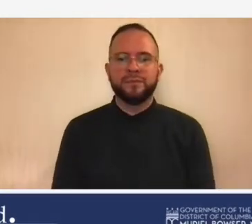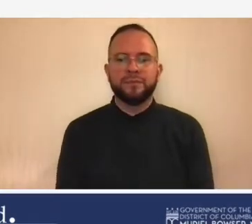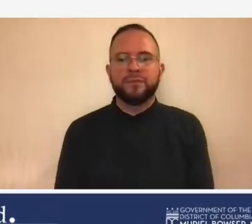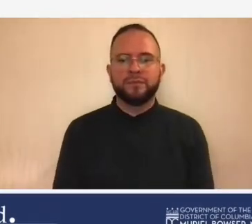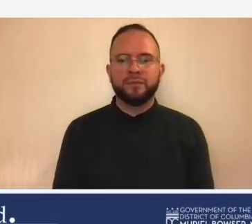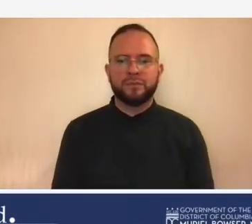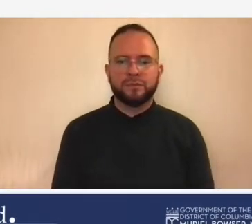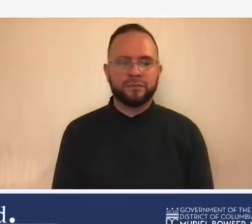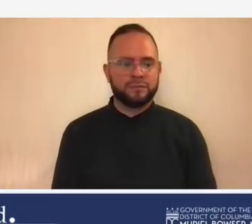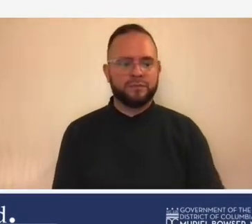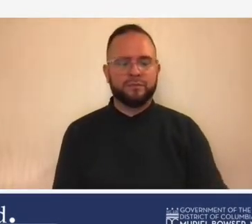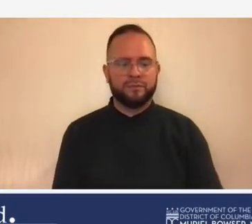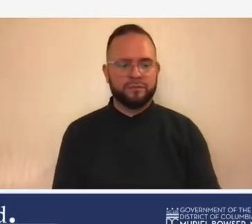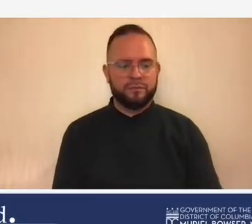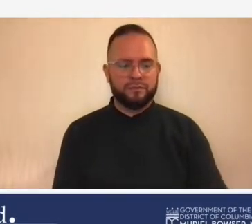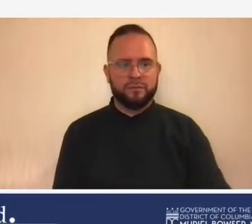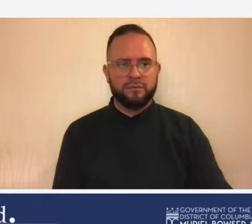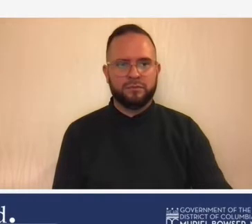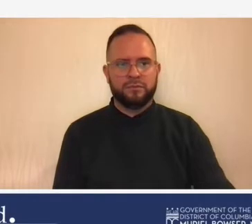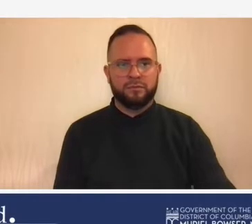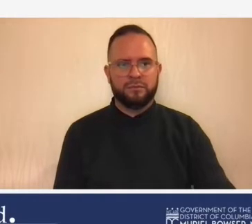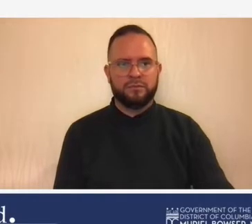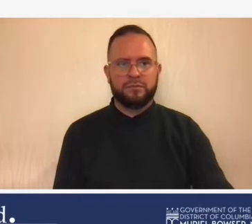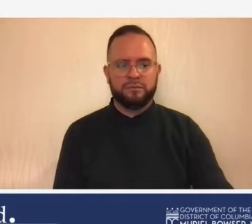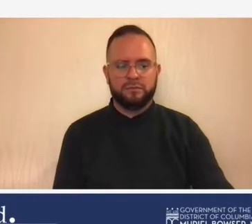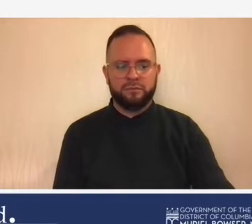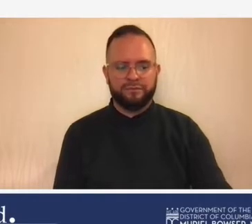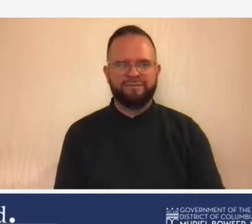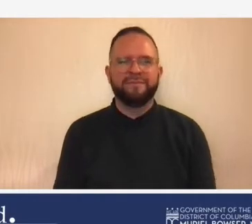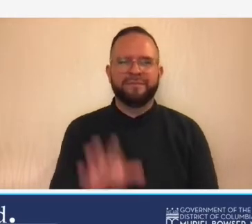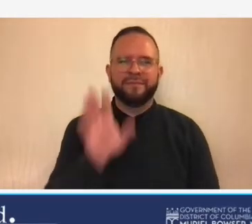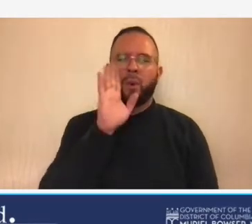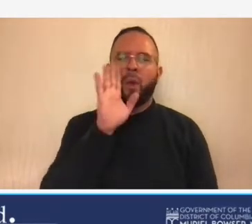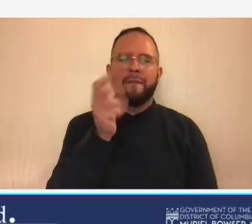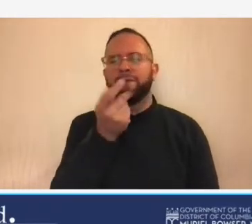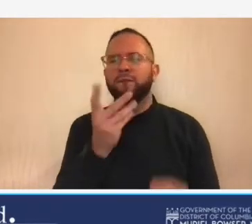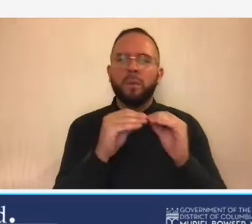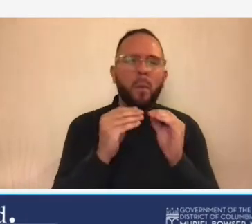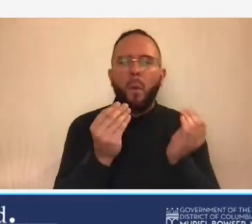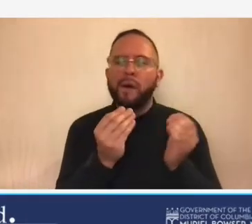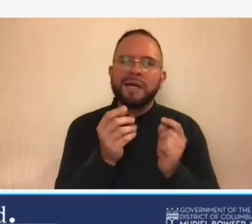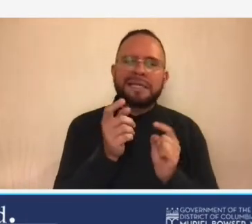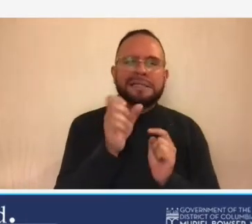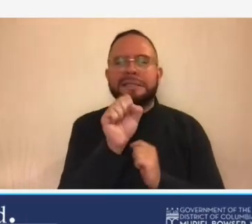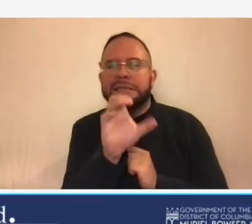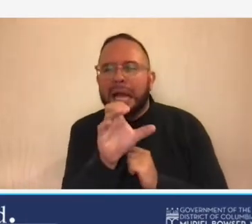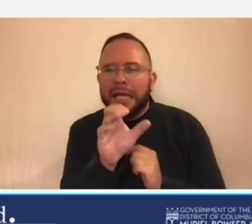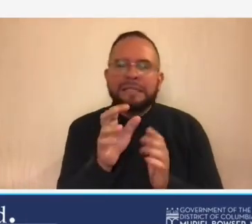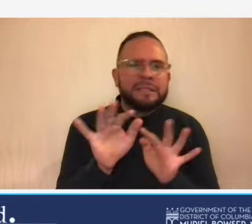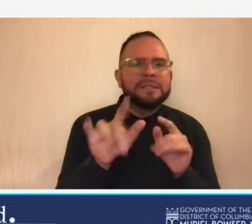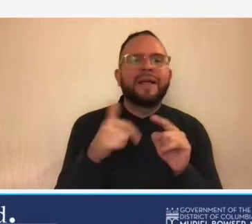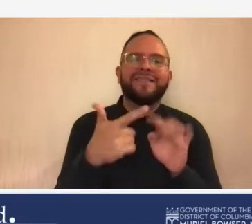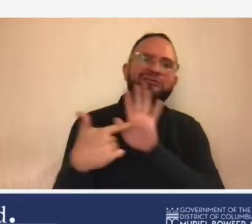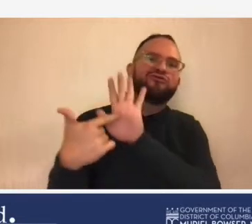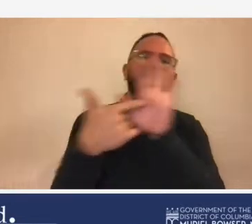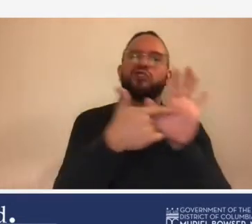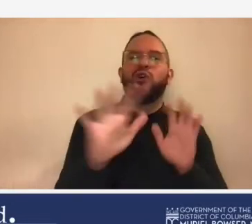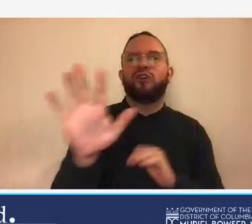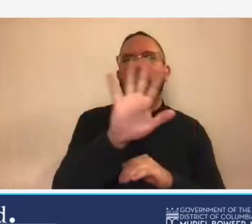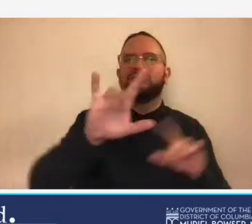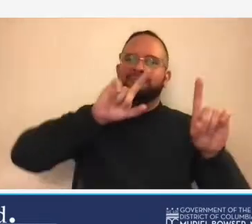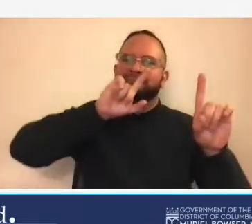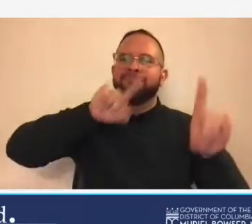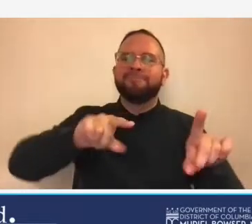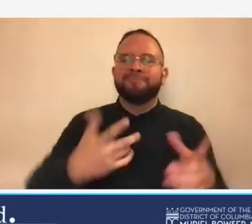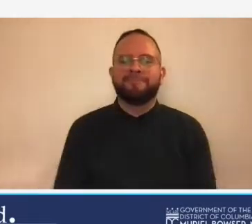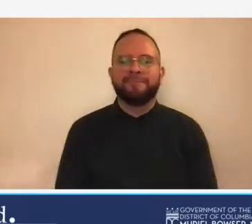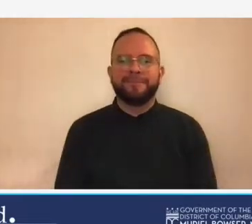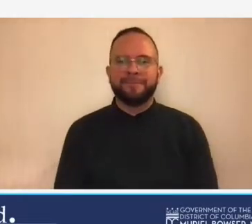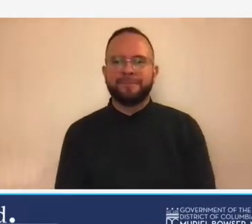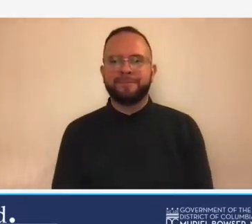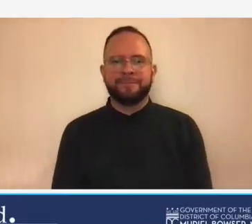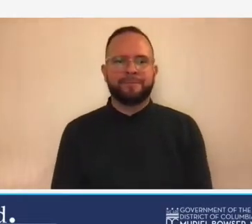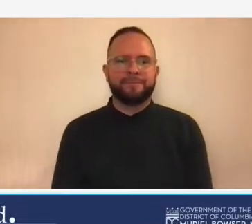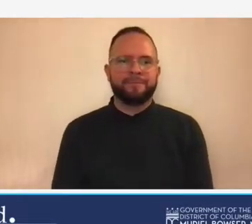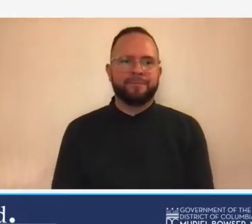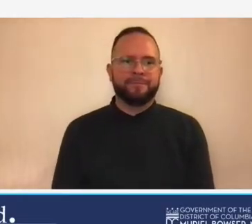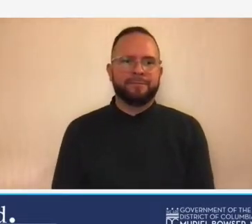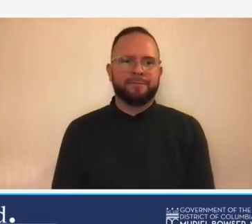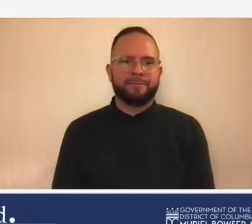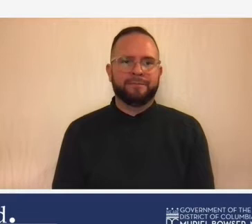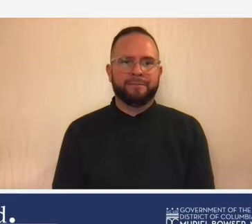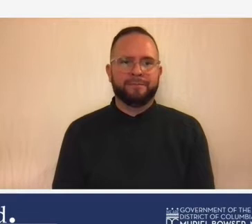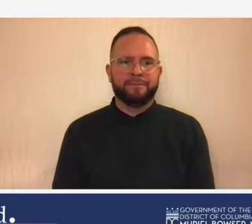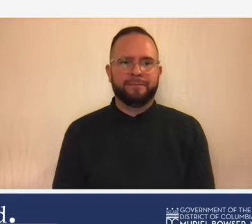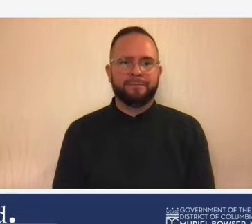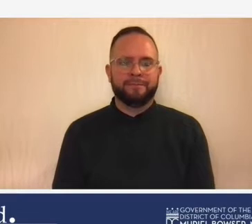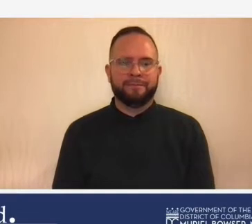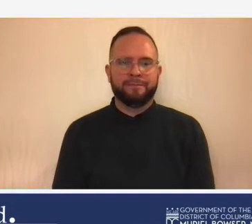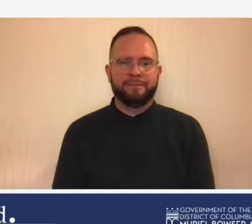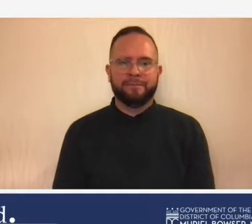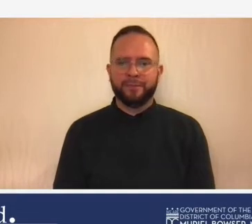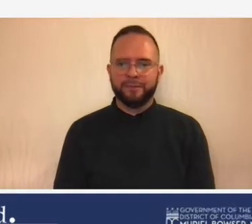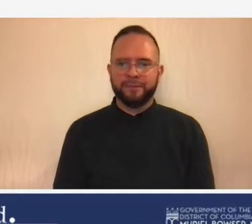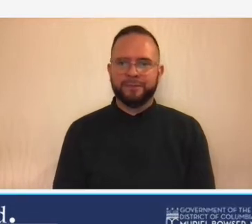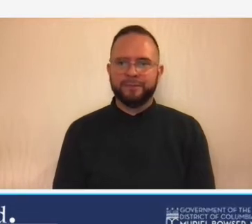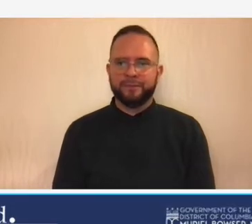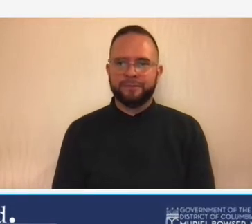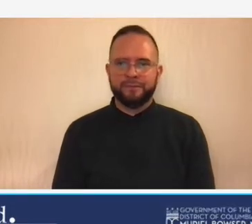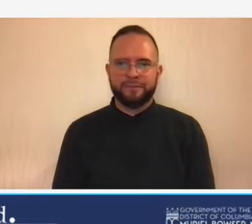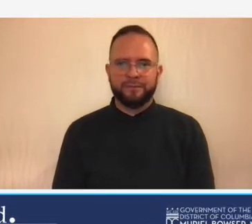and i'll give it a couple of more seconds and then we will show the the poll results